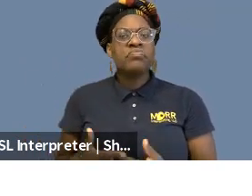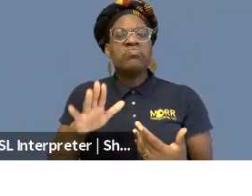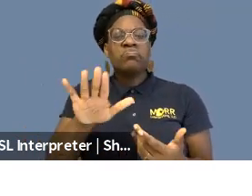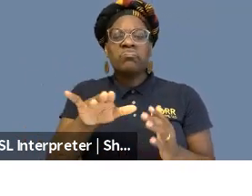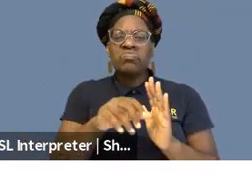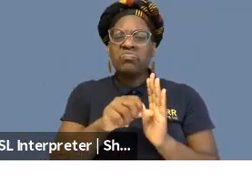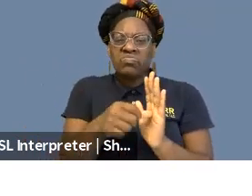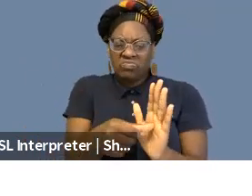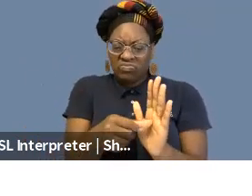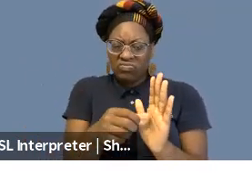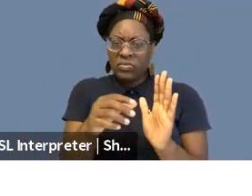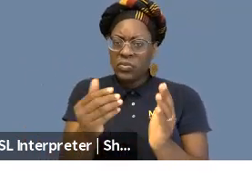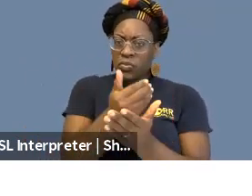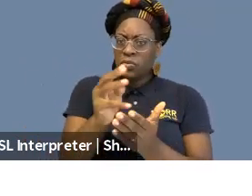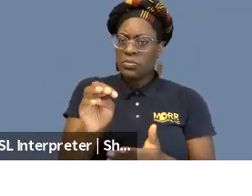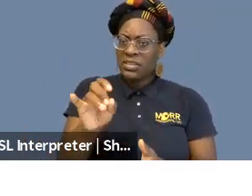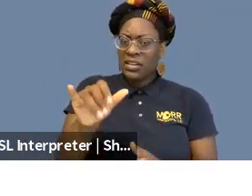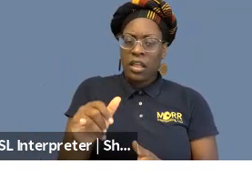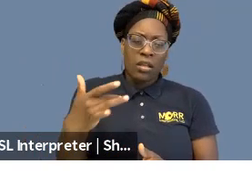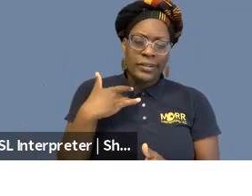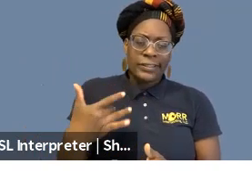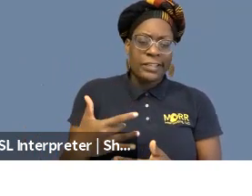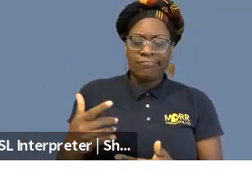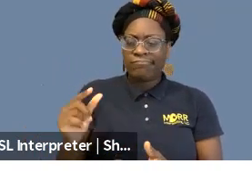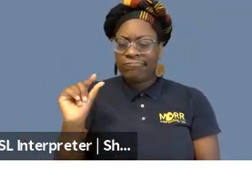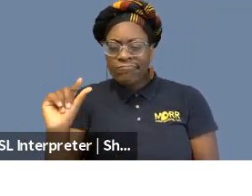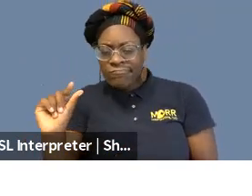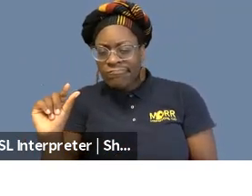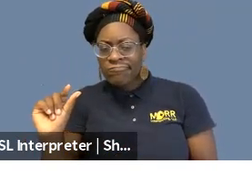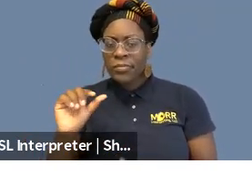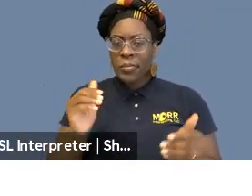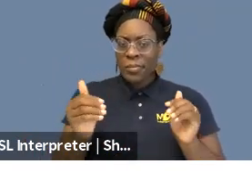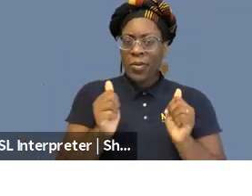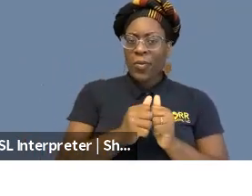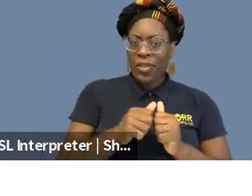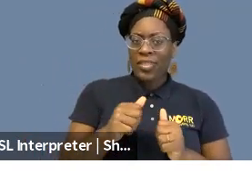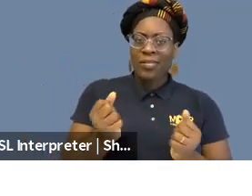small fraction of multimodal genres. This slide has four icons representing research posters, research reports, oral presentations, and PowerPoint slides.